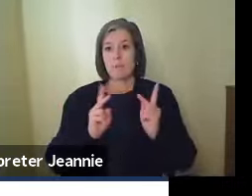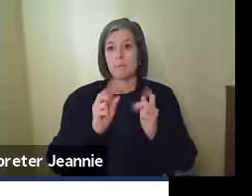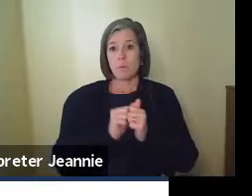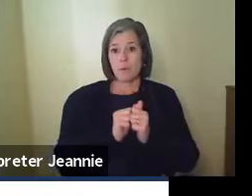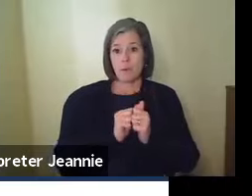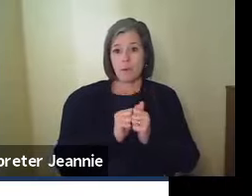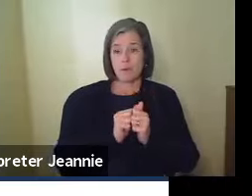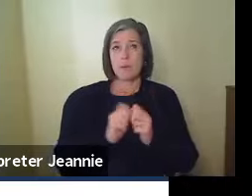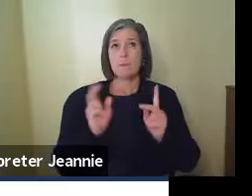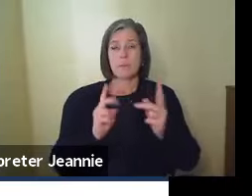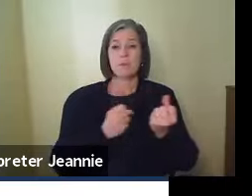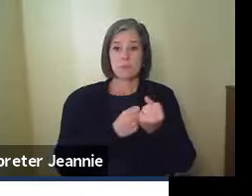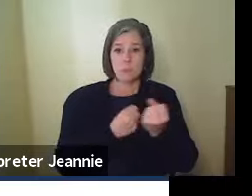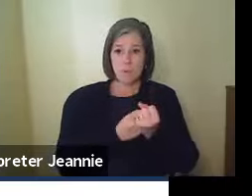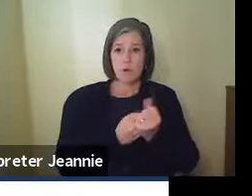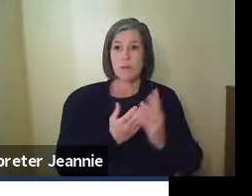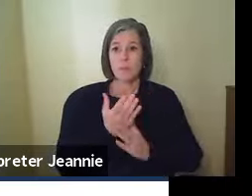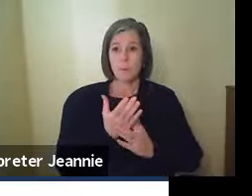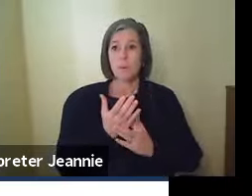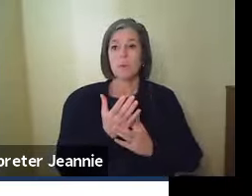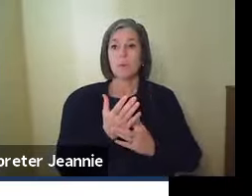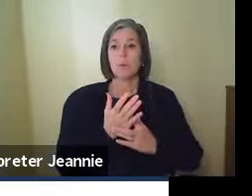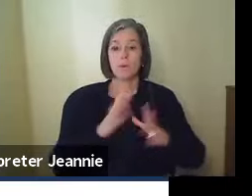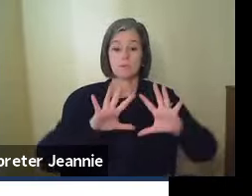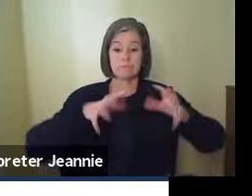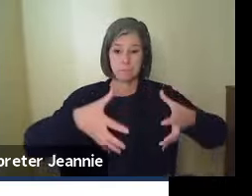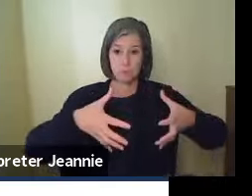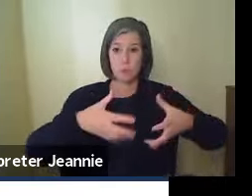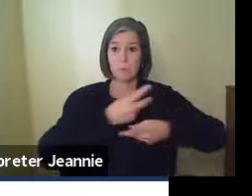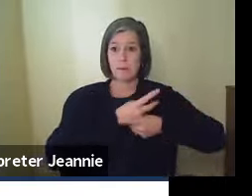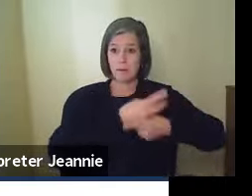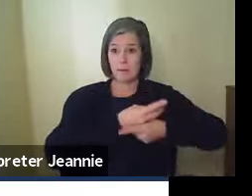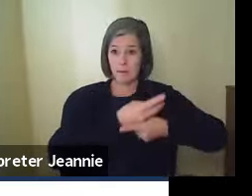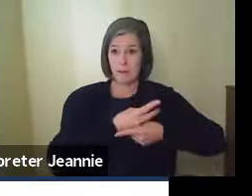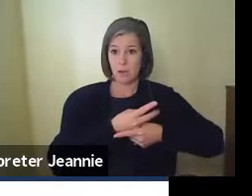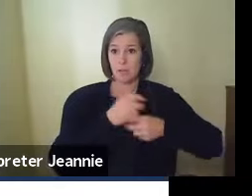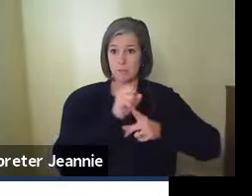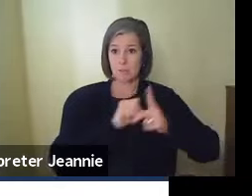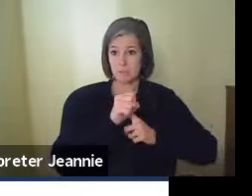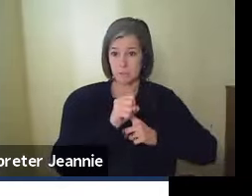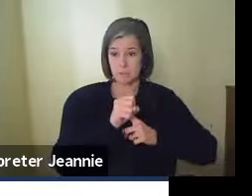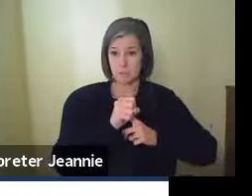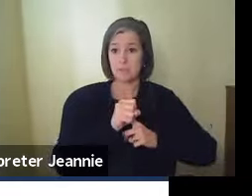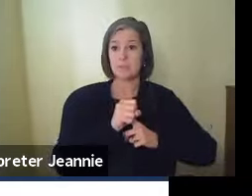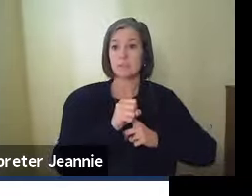supported through congregate care settings in our system have been identified in 1A1